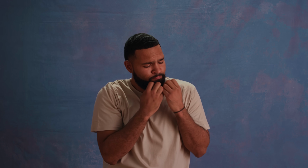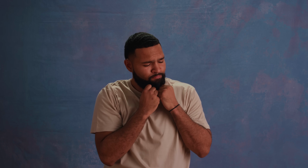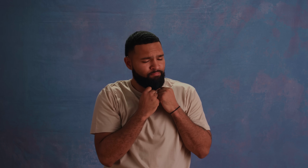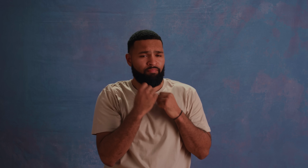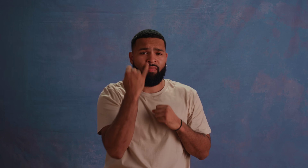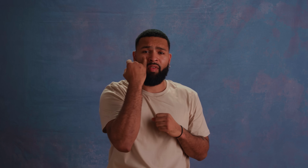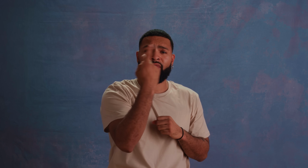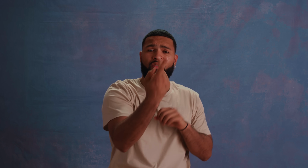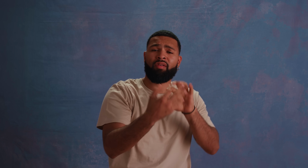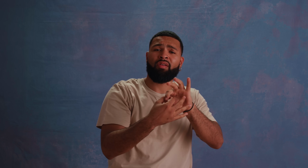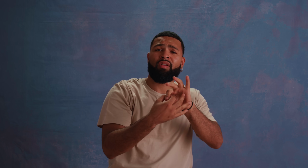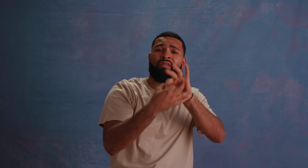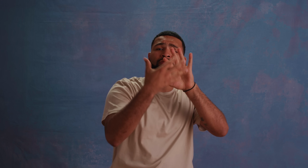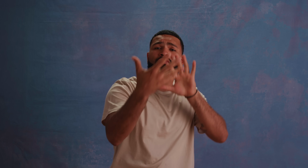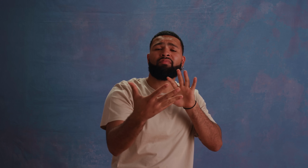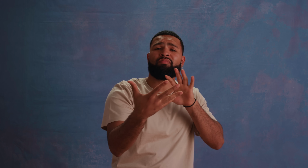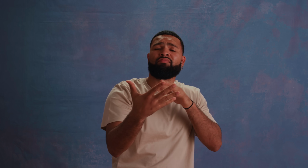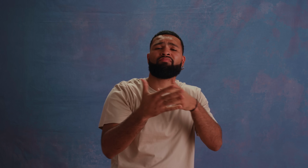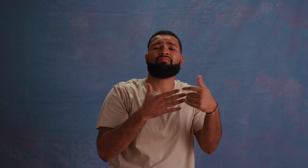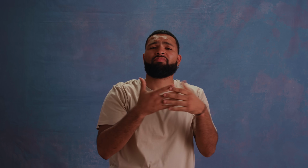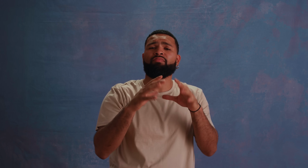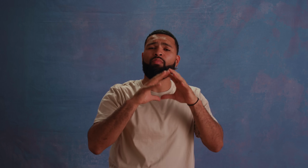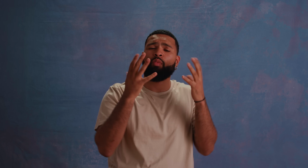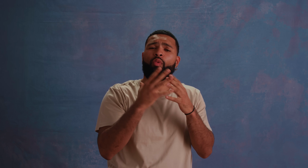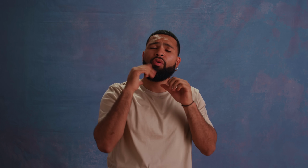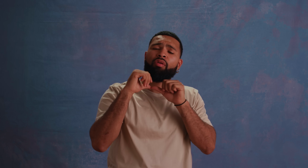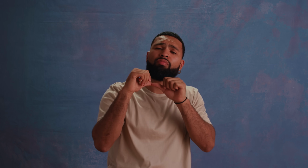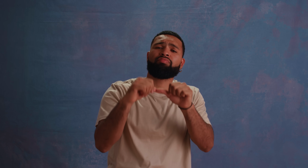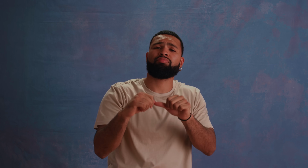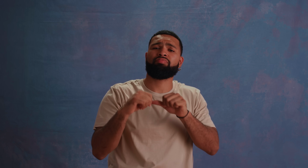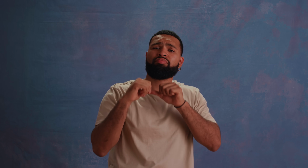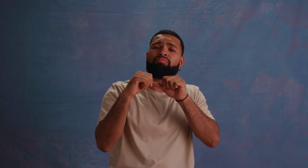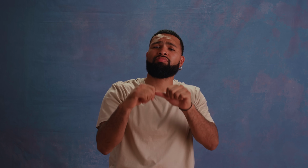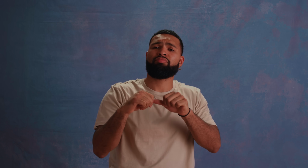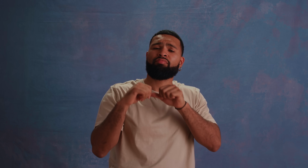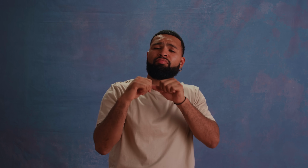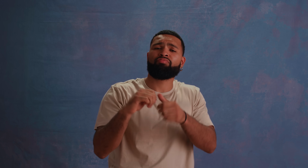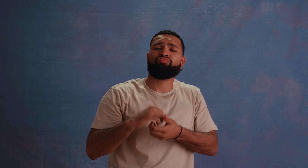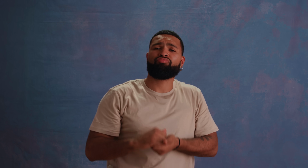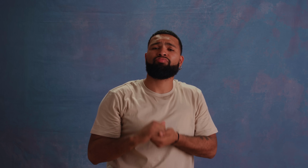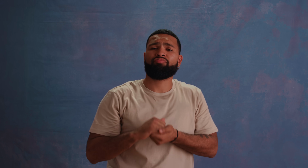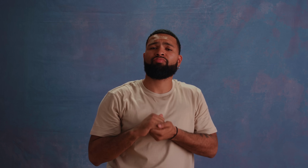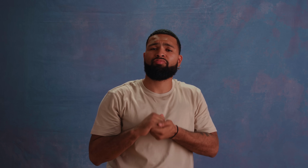no there wouldn’t be a reason why we would even have to say goodbye if the world was ending